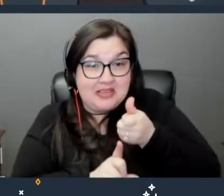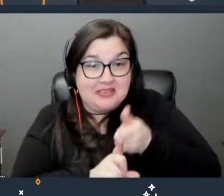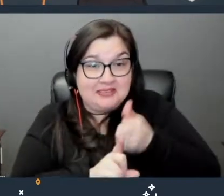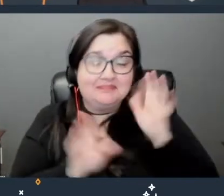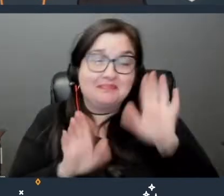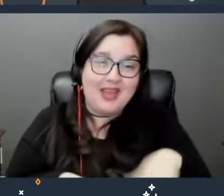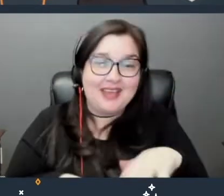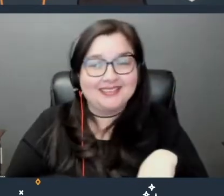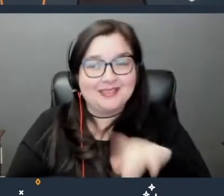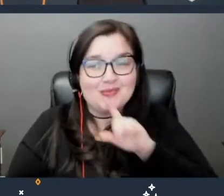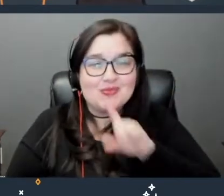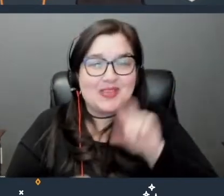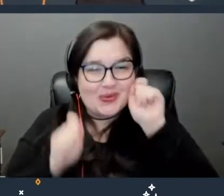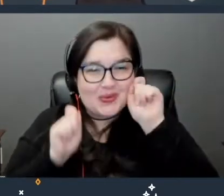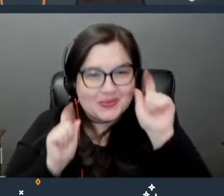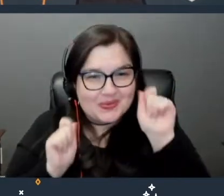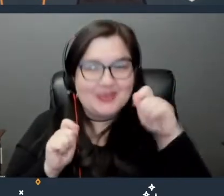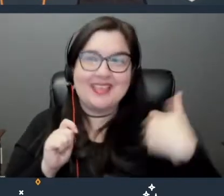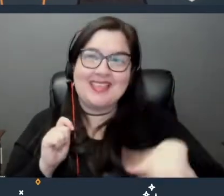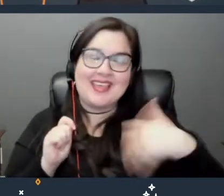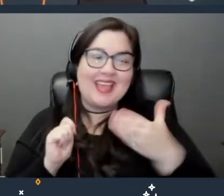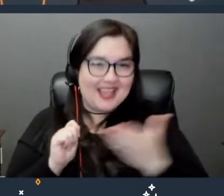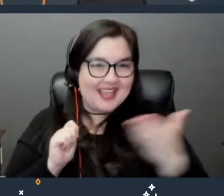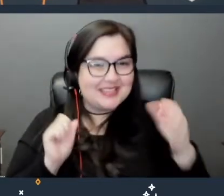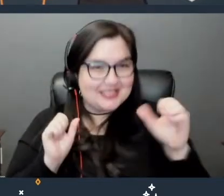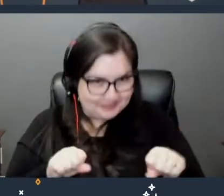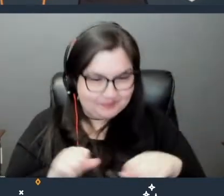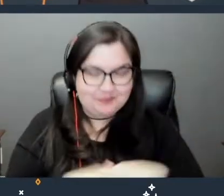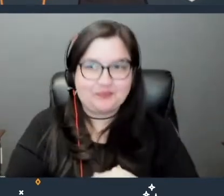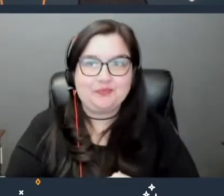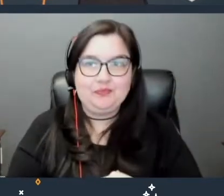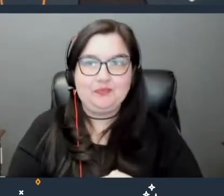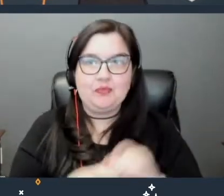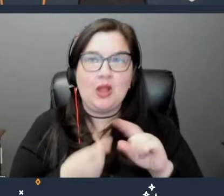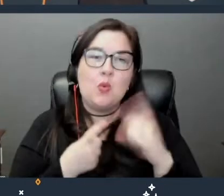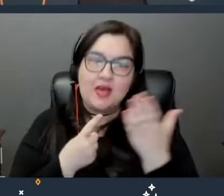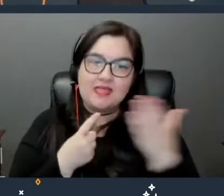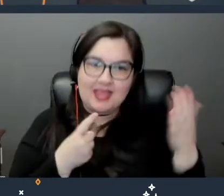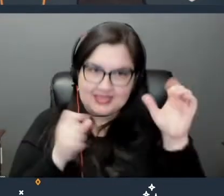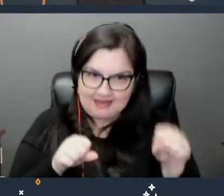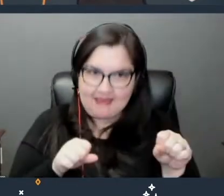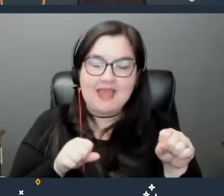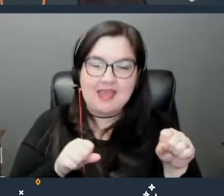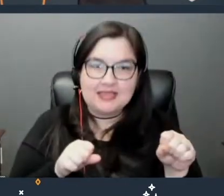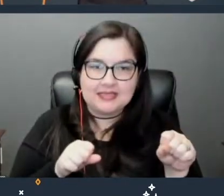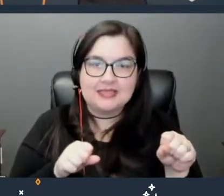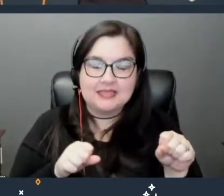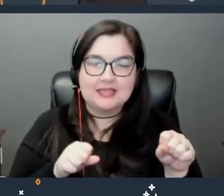that the object storage can also do, one of them is they can now be a pilot to a hang glider.